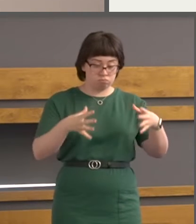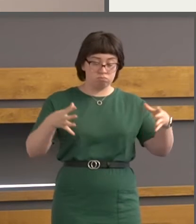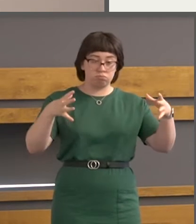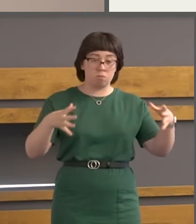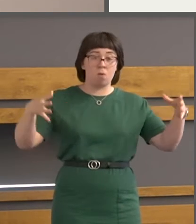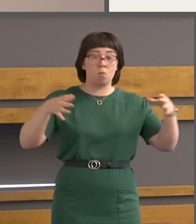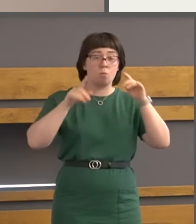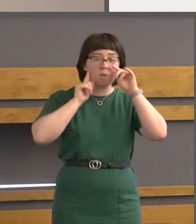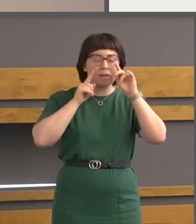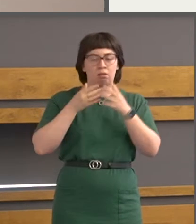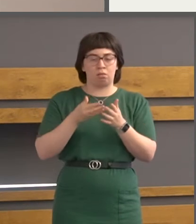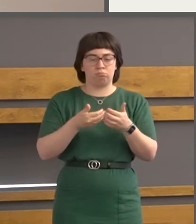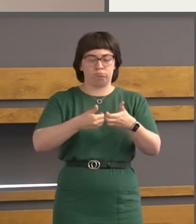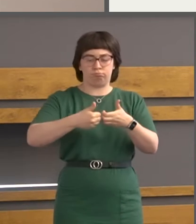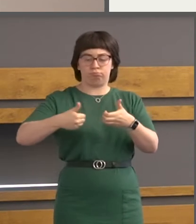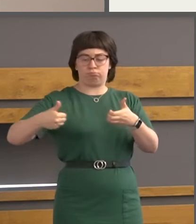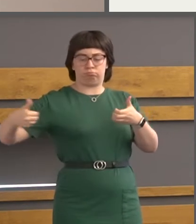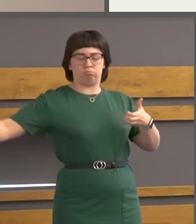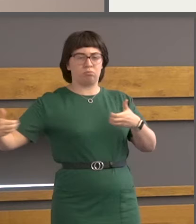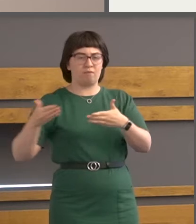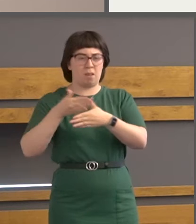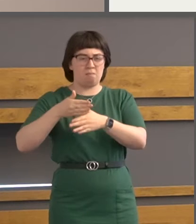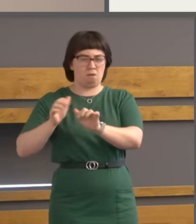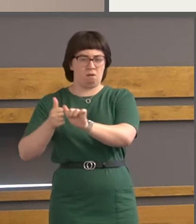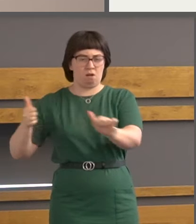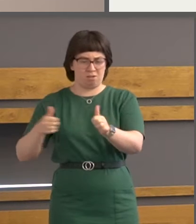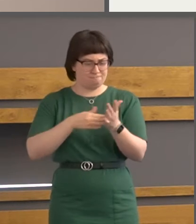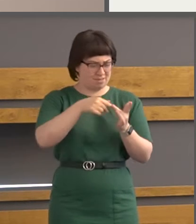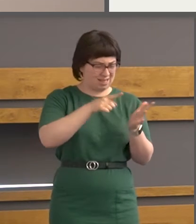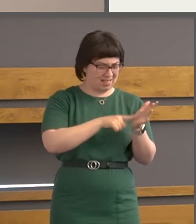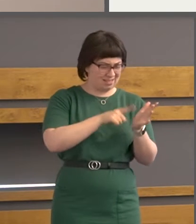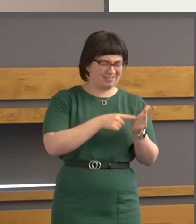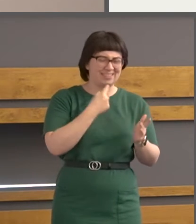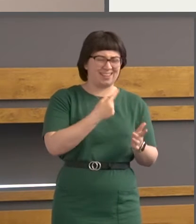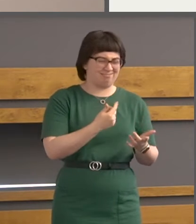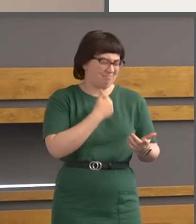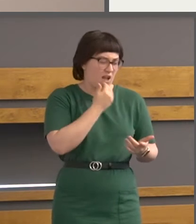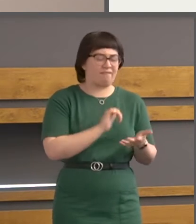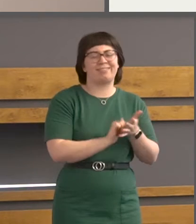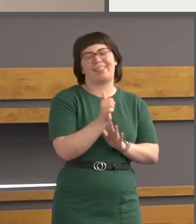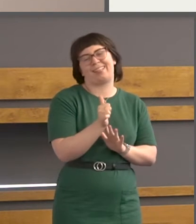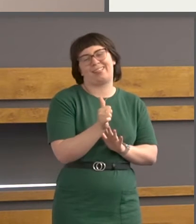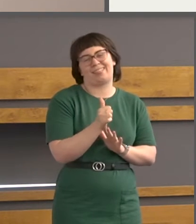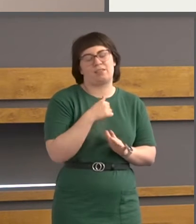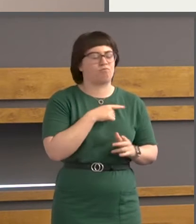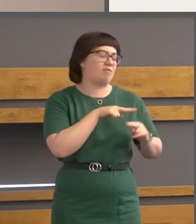women were excluded from labor organizations. In the mills, arguments of lack of skill and family responsibility